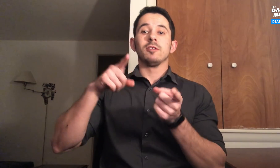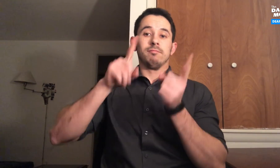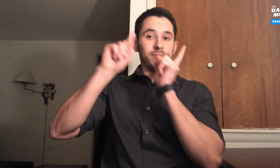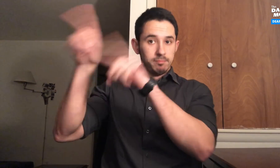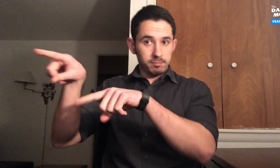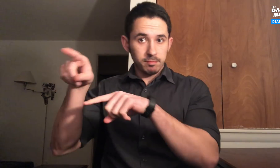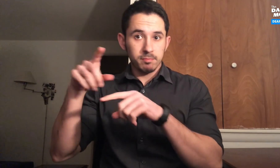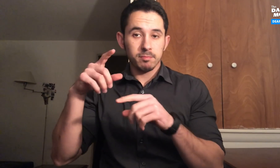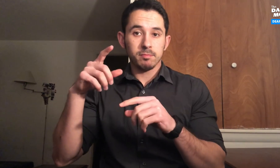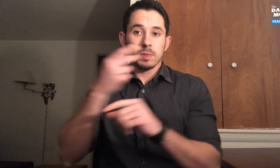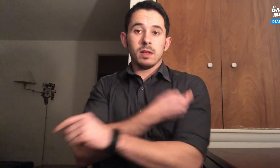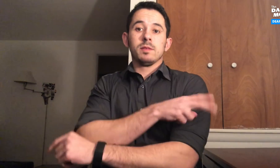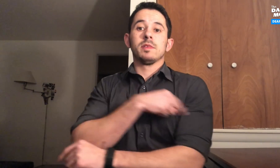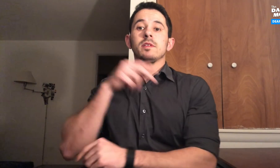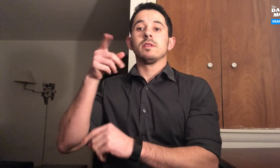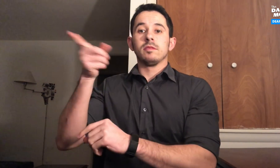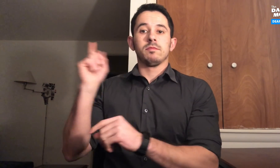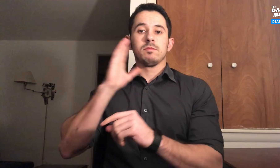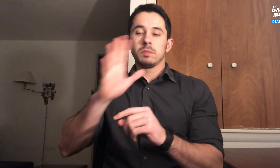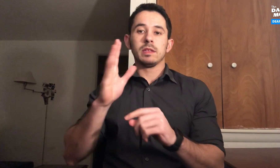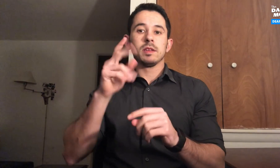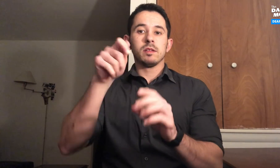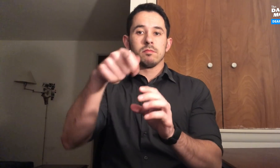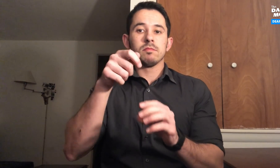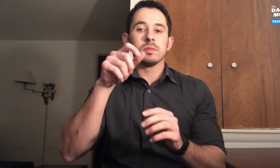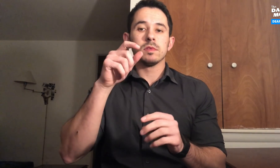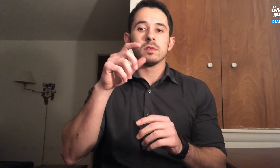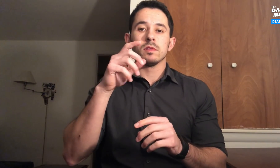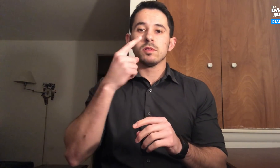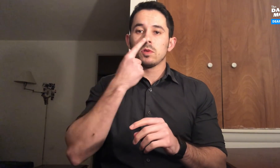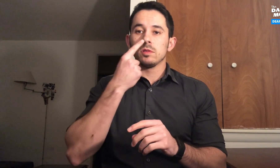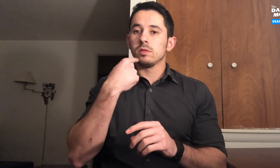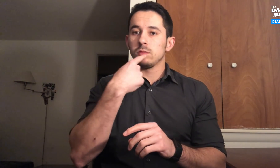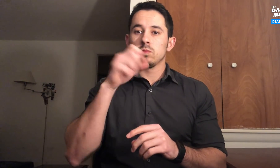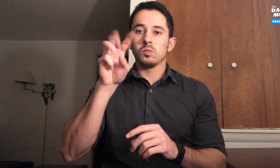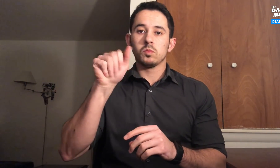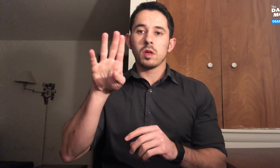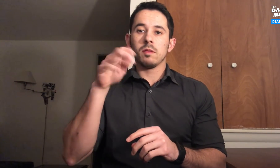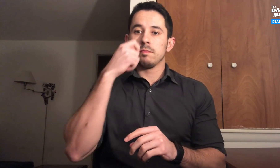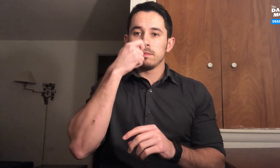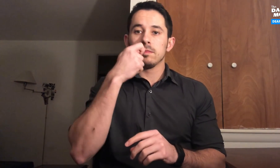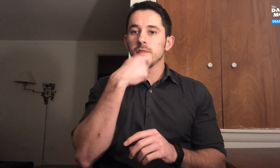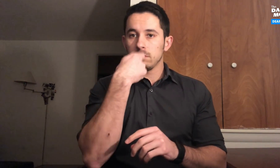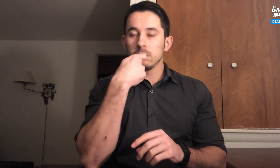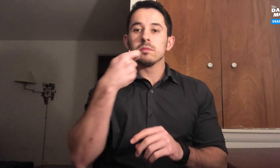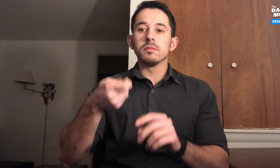at the hospital they will take a nose and mouth swab